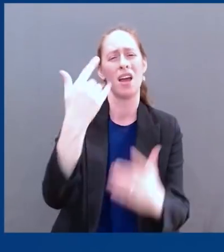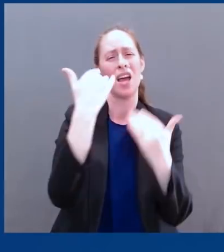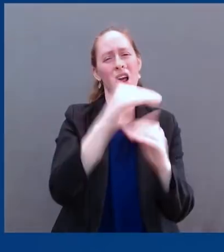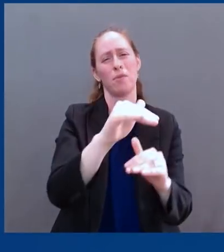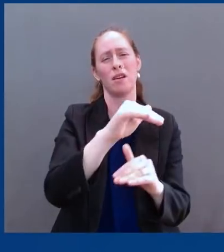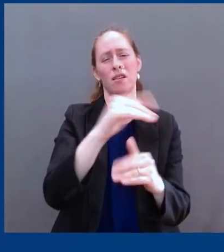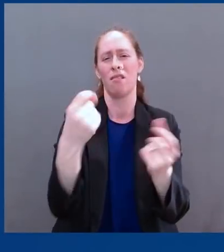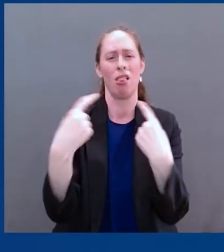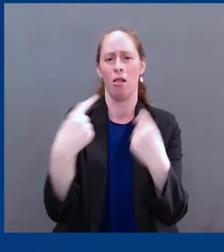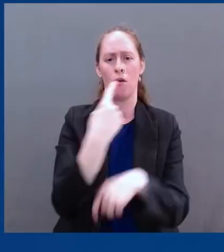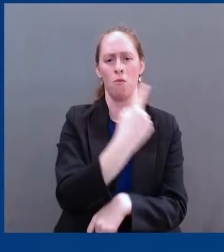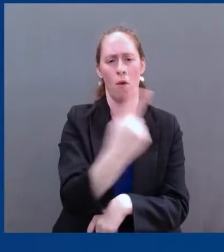at the Wall Street Journal.